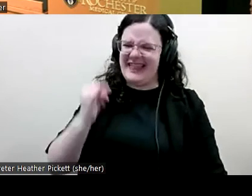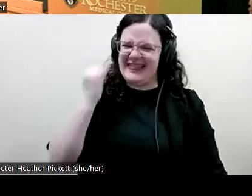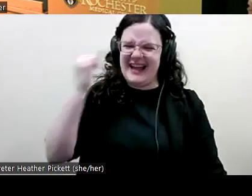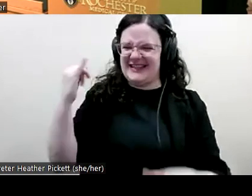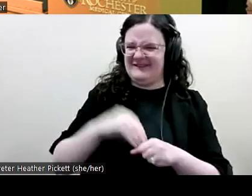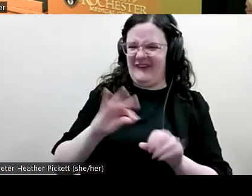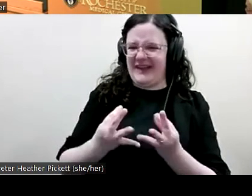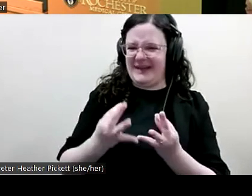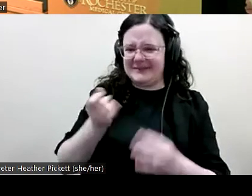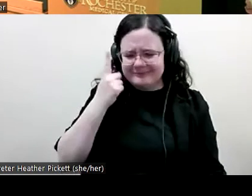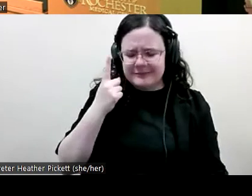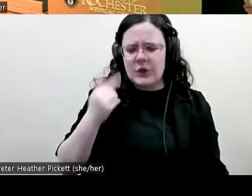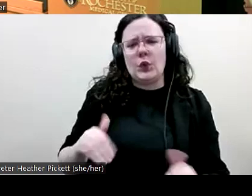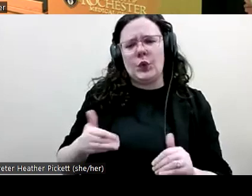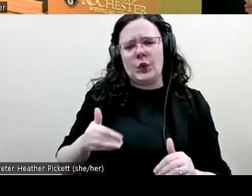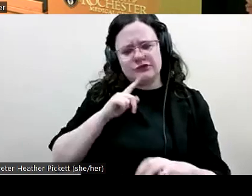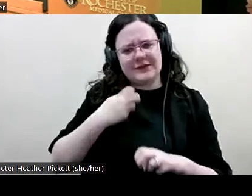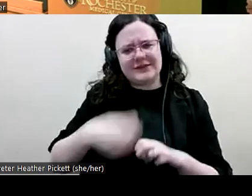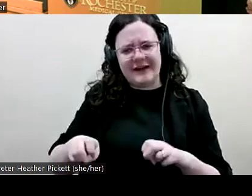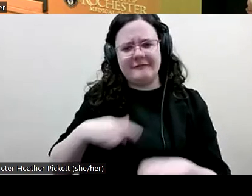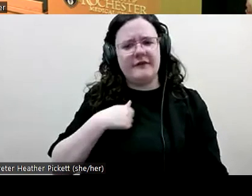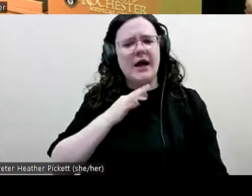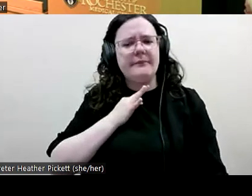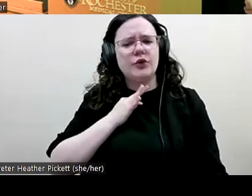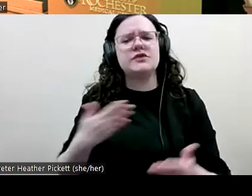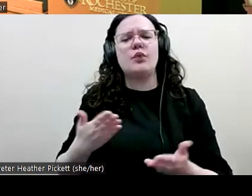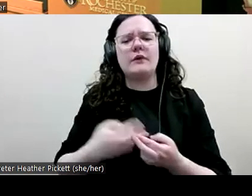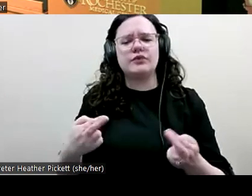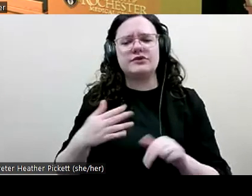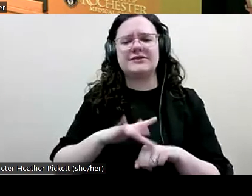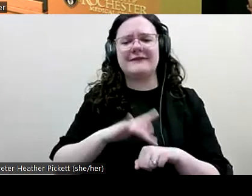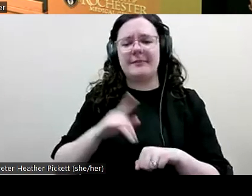and I'd like to know what resources are available to support families along with nami so that we can